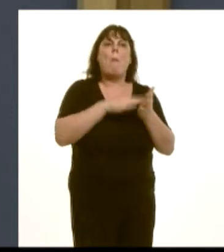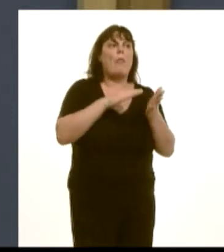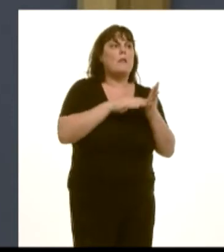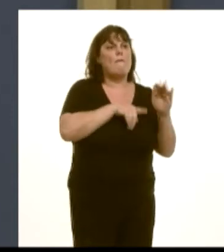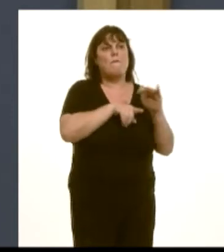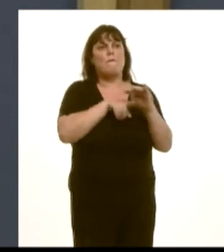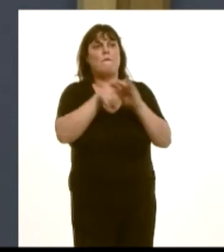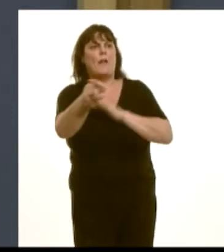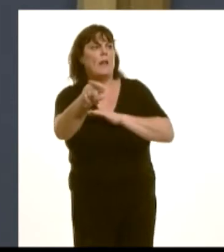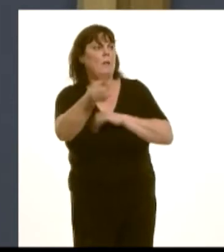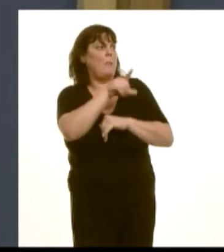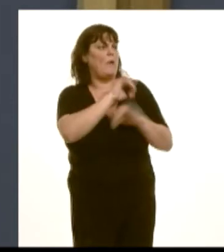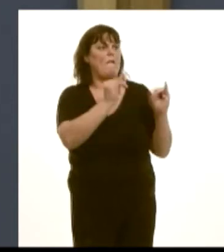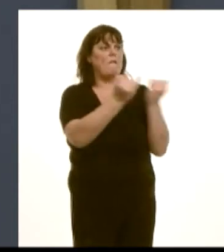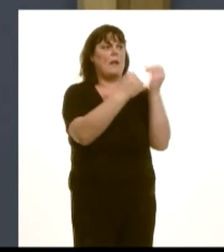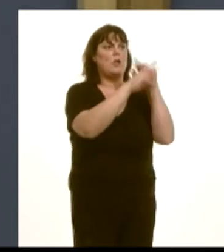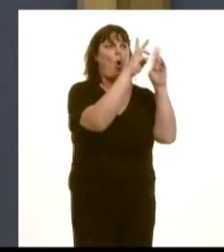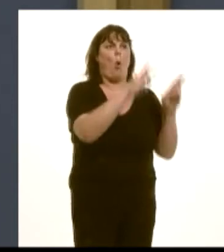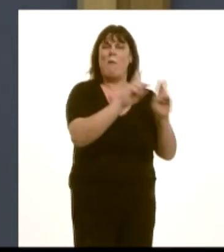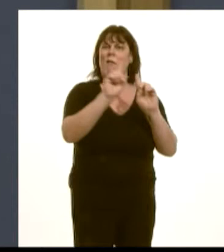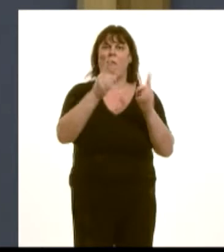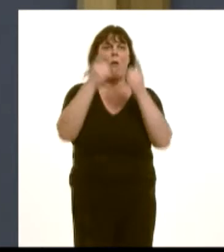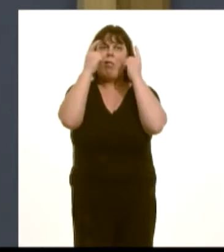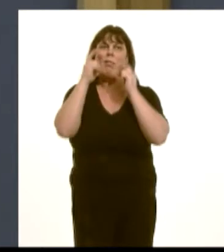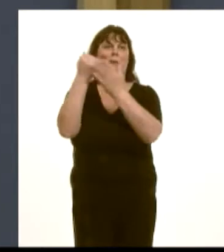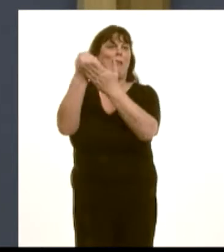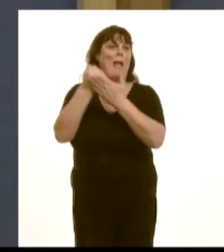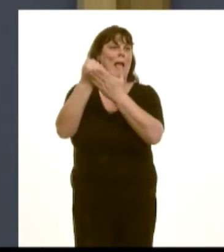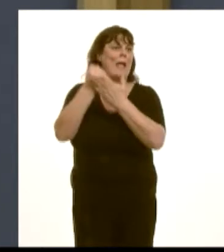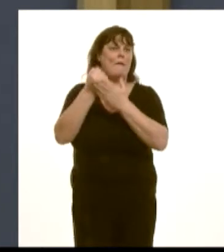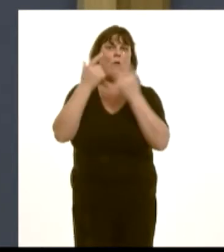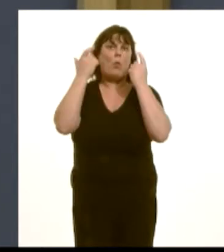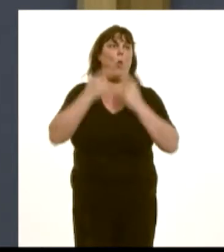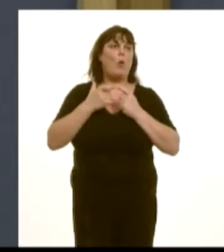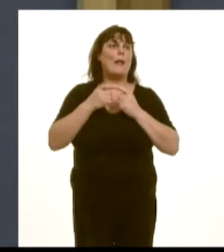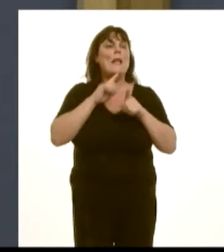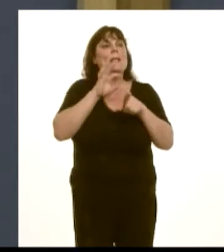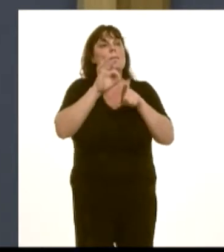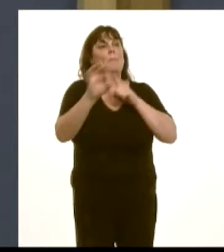are struggling to get legal aid; specialist prosecutors for rape cases have been cut back